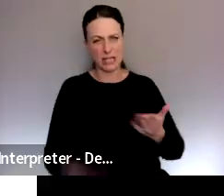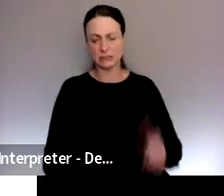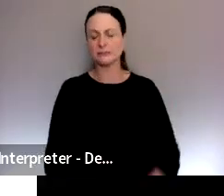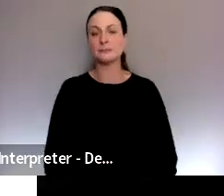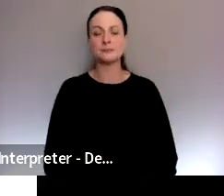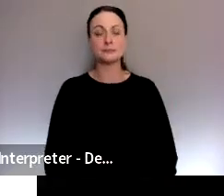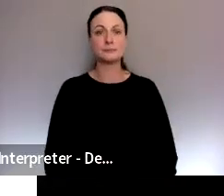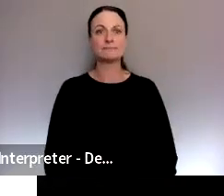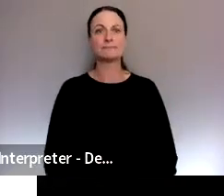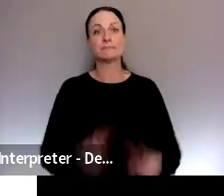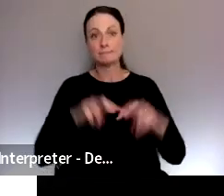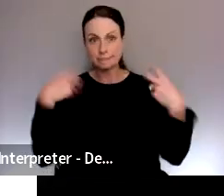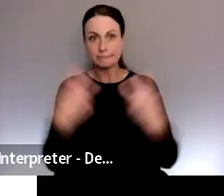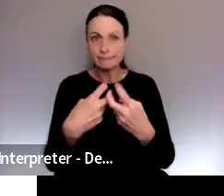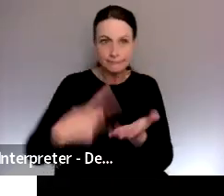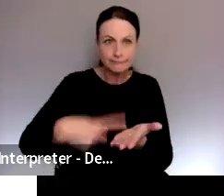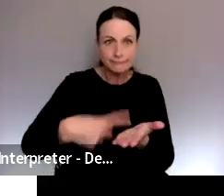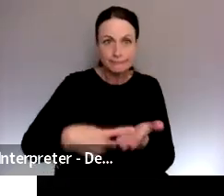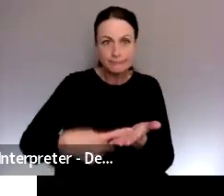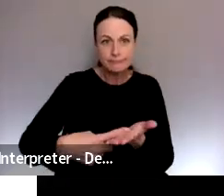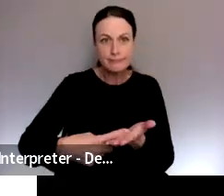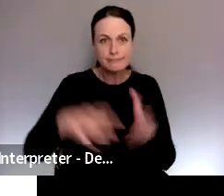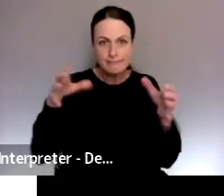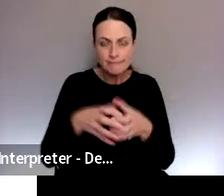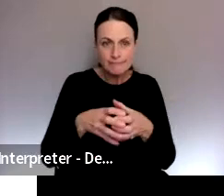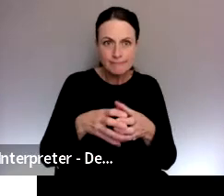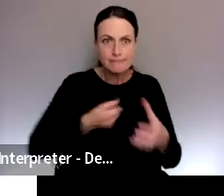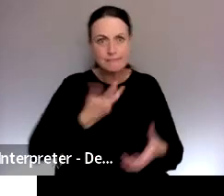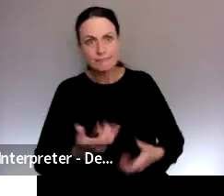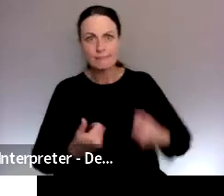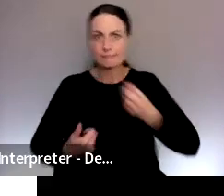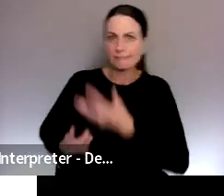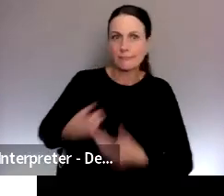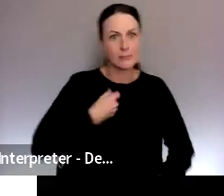And... when we sat them down together and got the group talking about